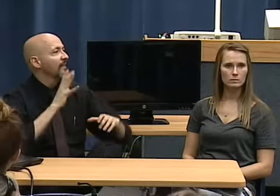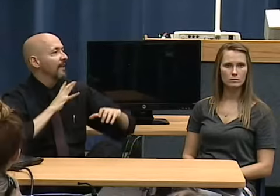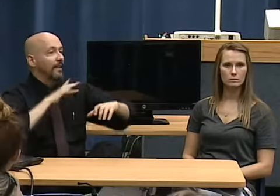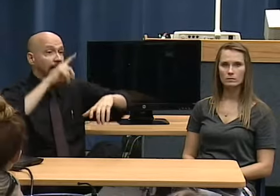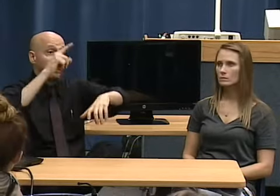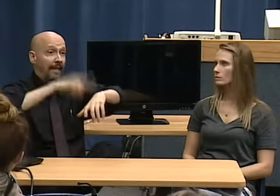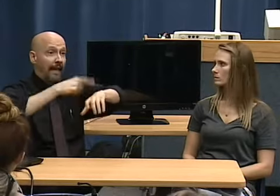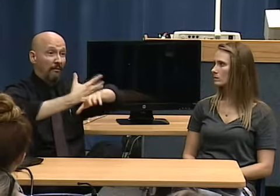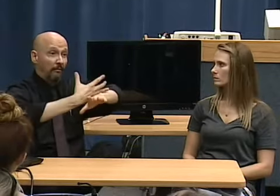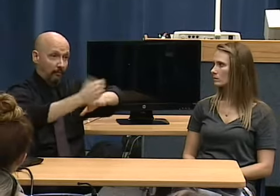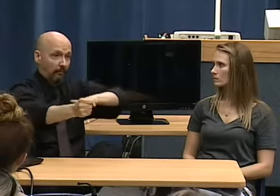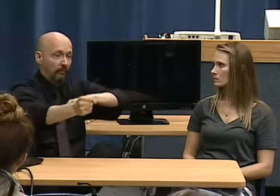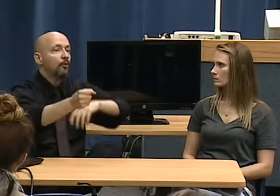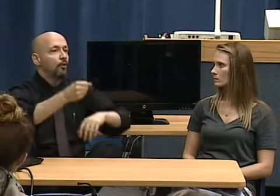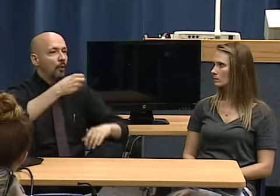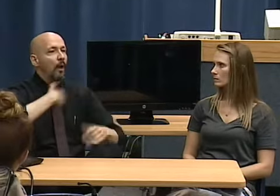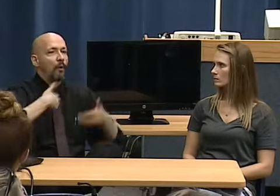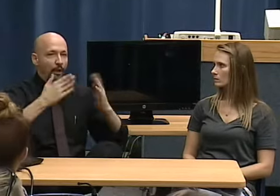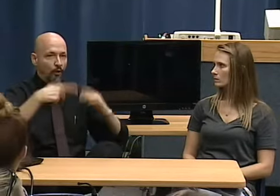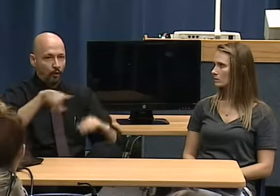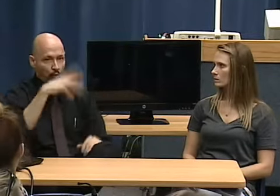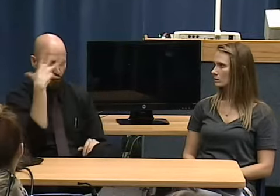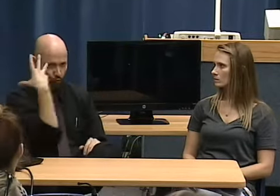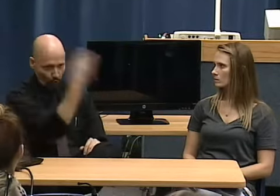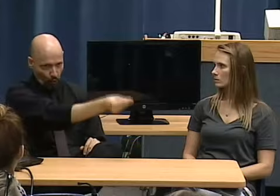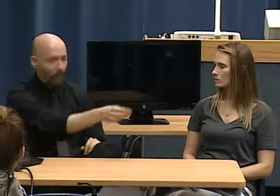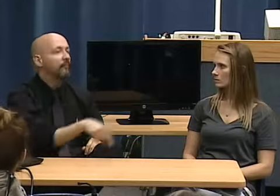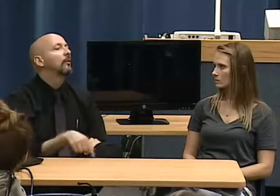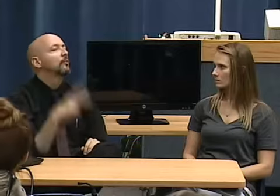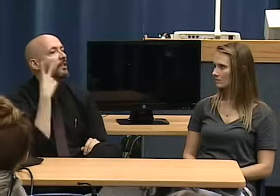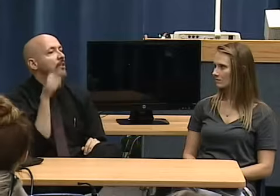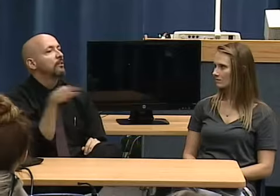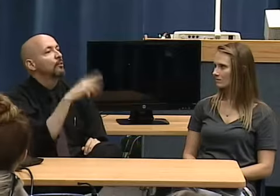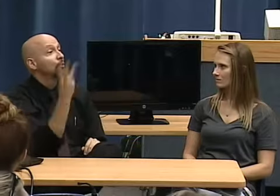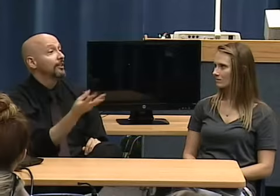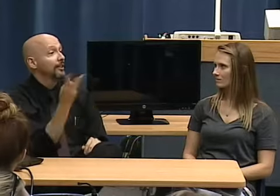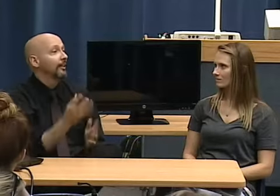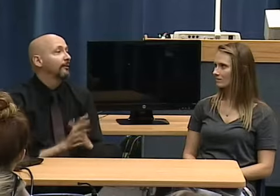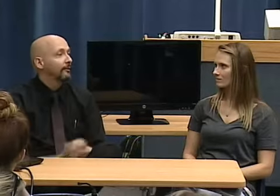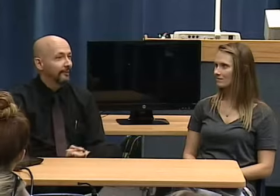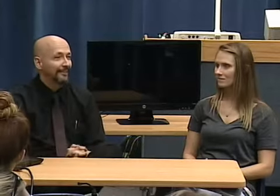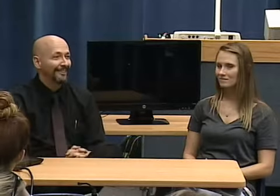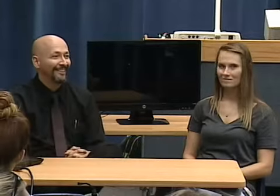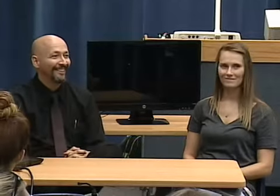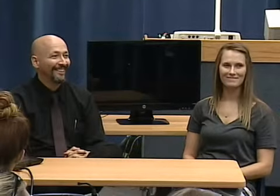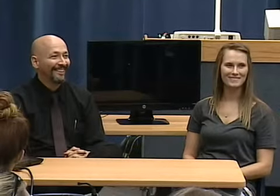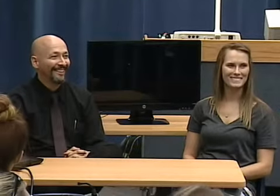OK, we're out of time. I'll let you guys get out of here. See you Wednesday.